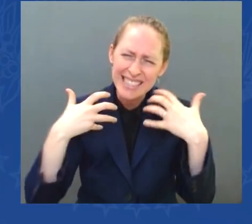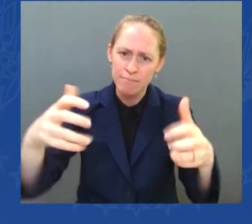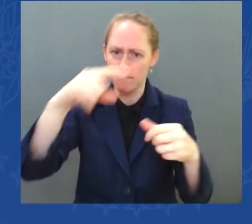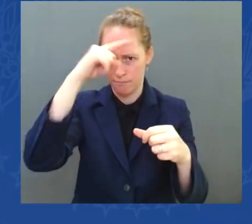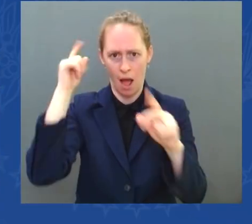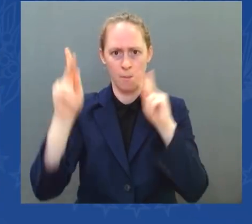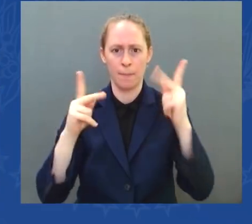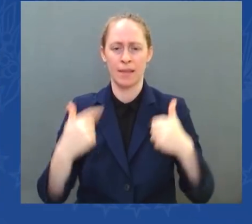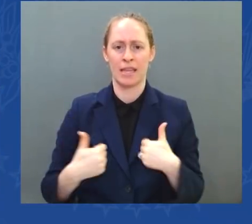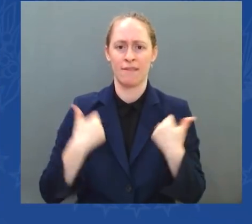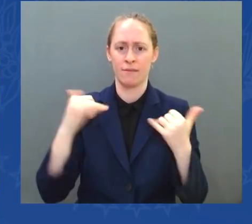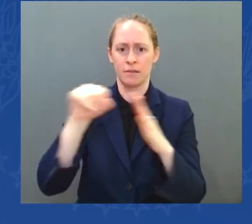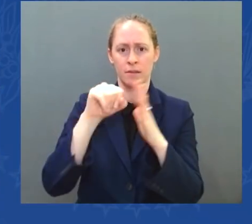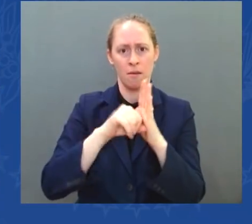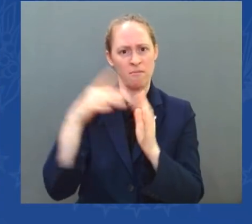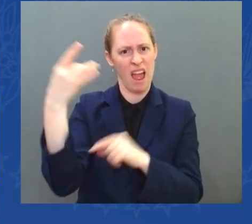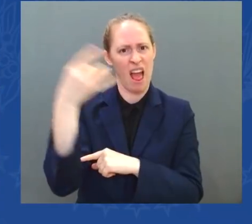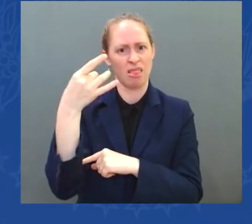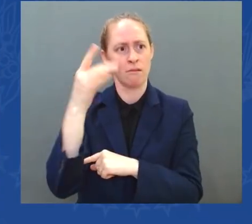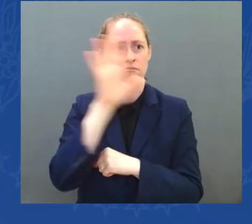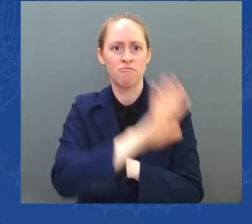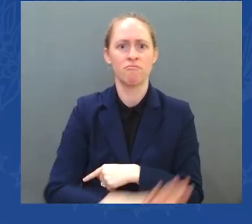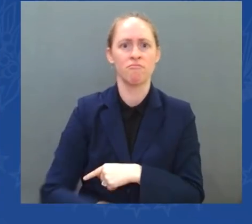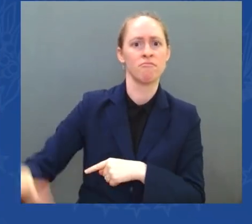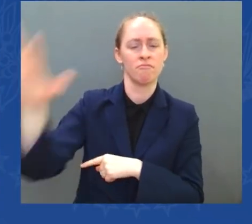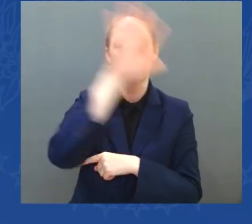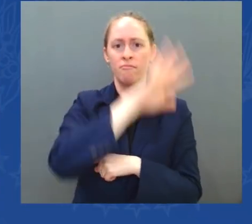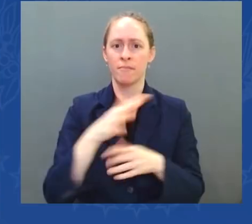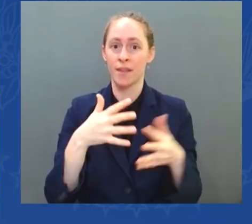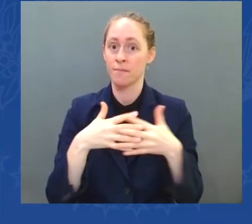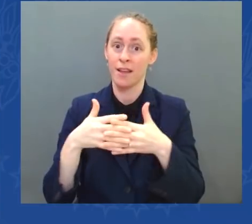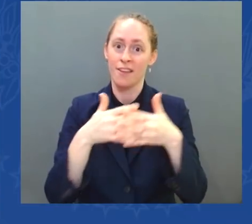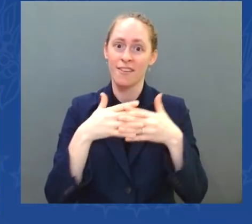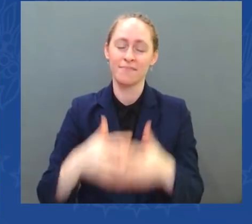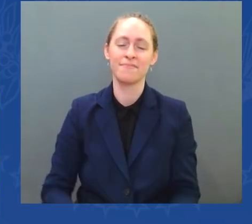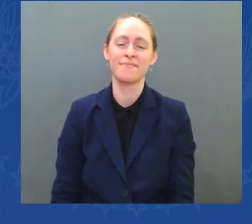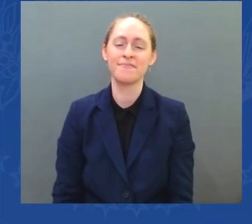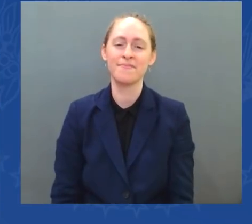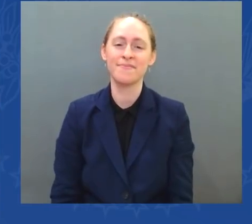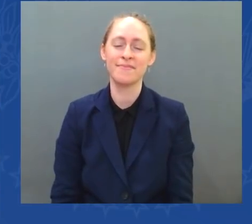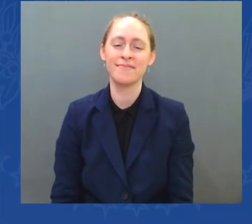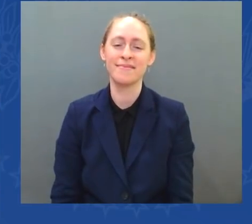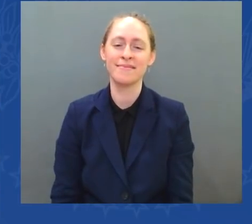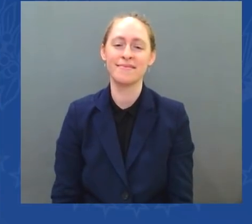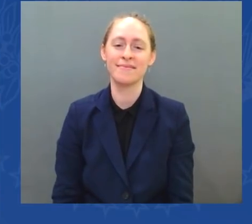you all burn me to the dance and -- but here's the deal. I got a member of my cabinet